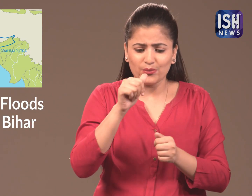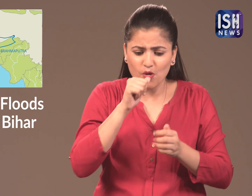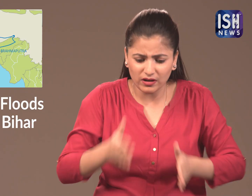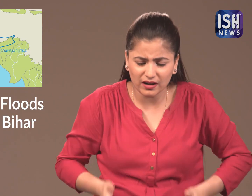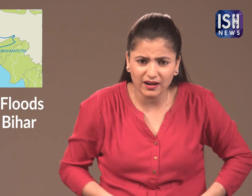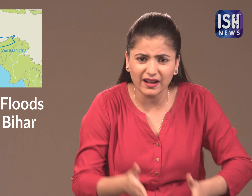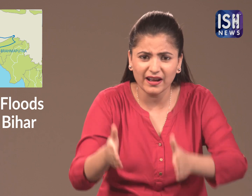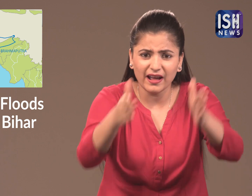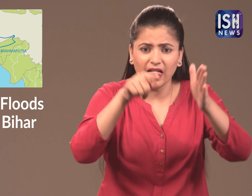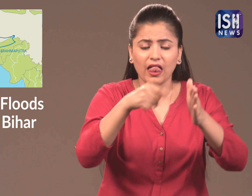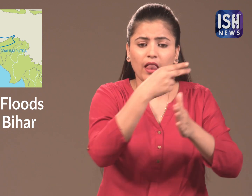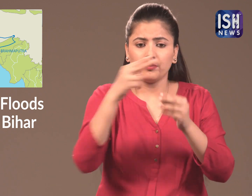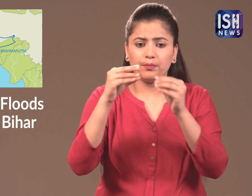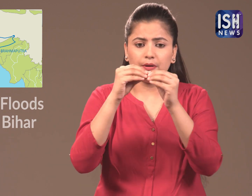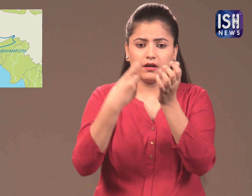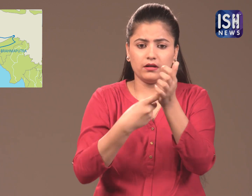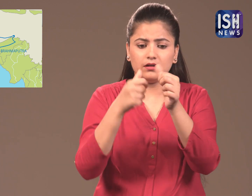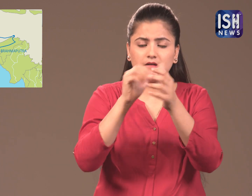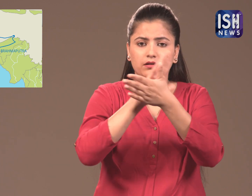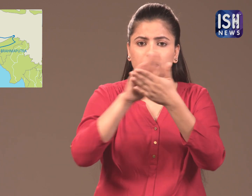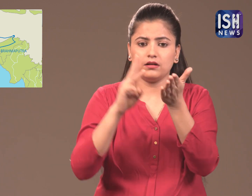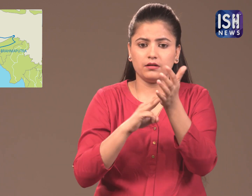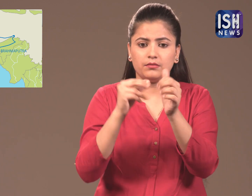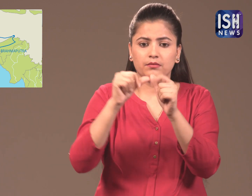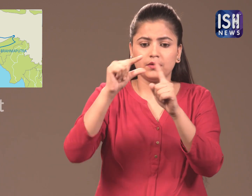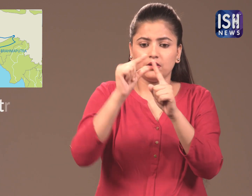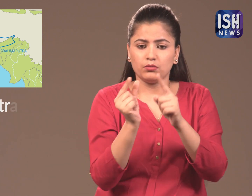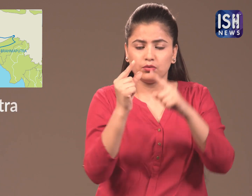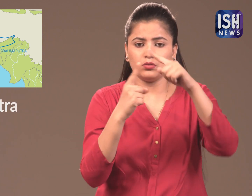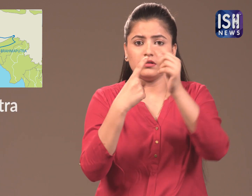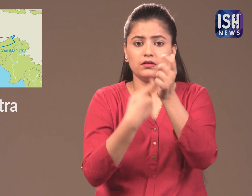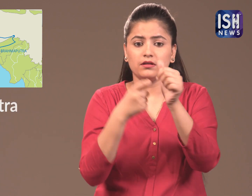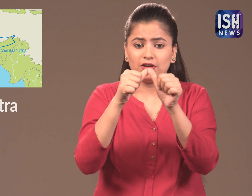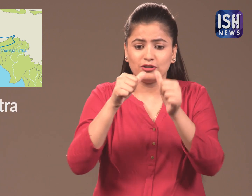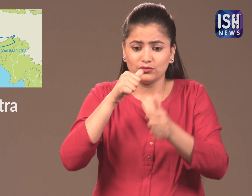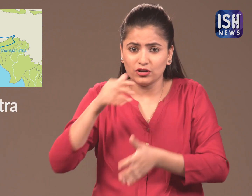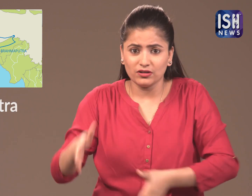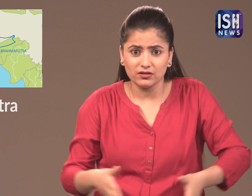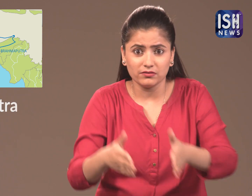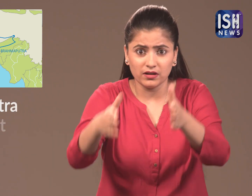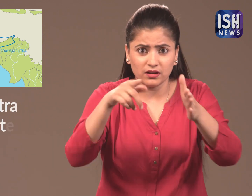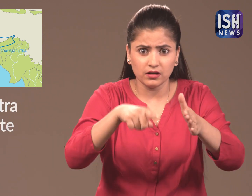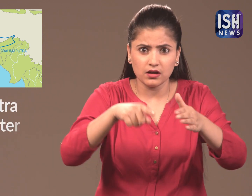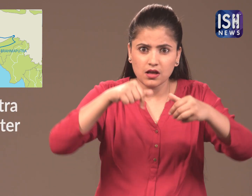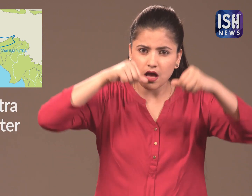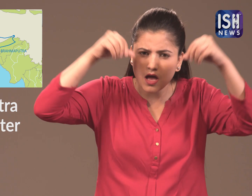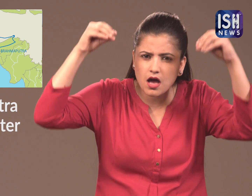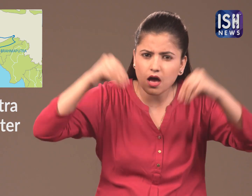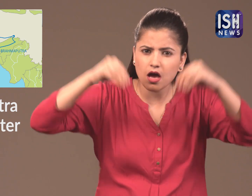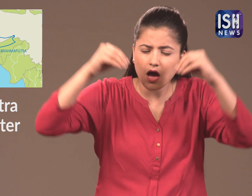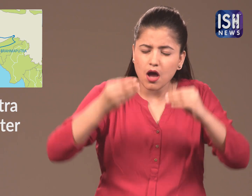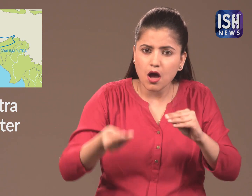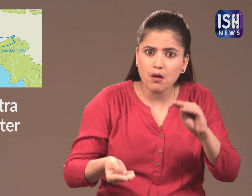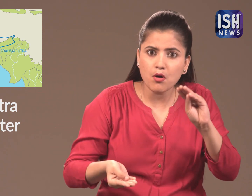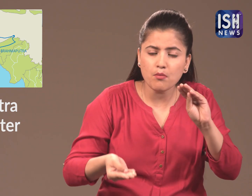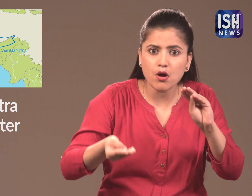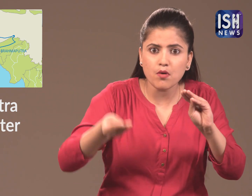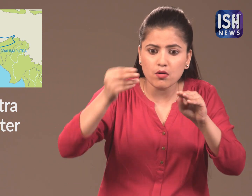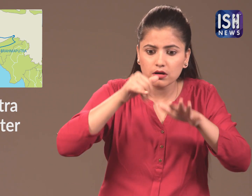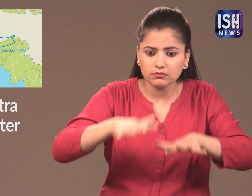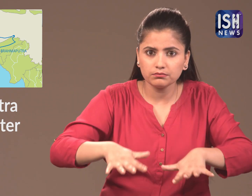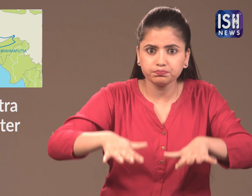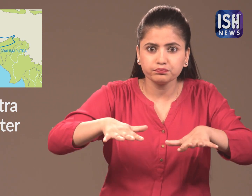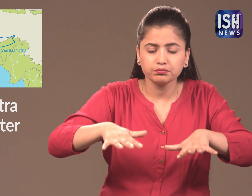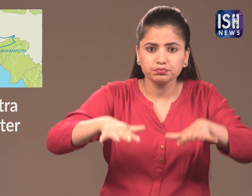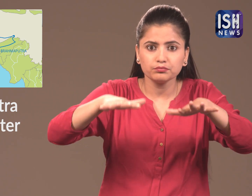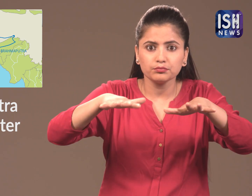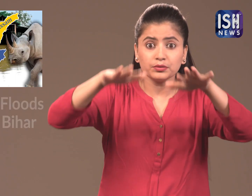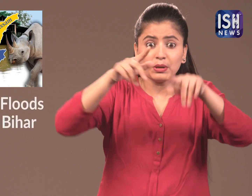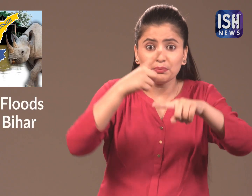The Brahmaputra River’s water level is continuously rising.